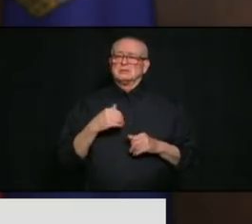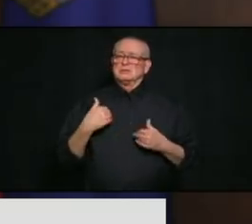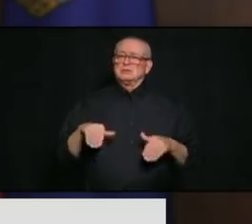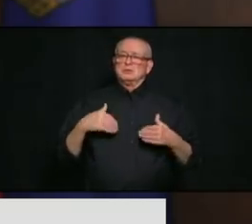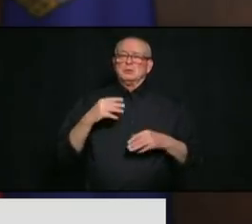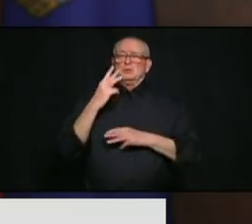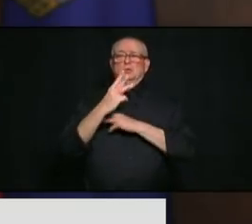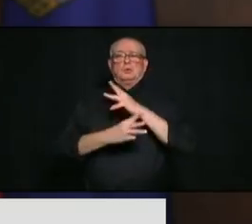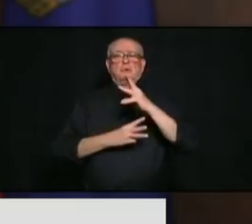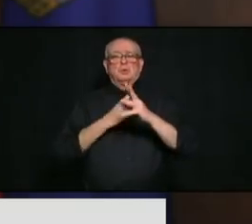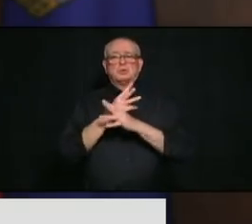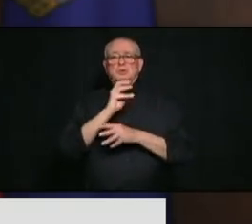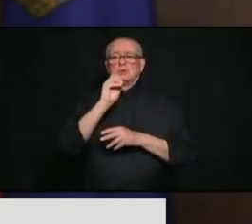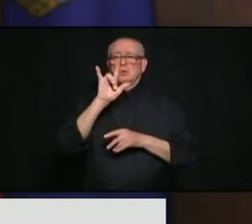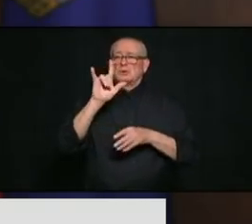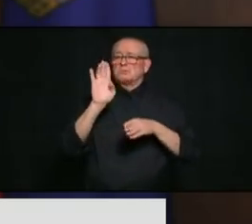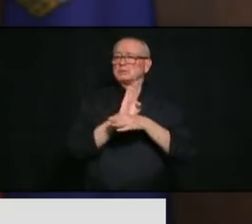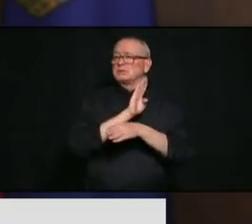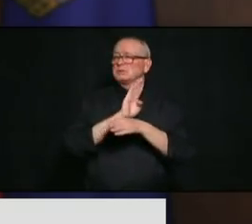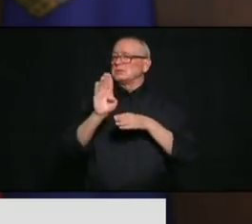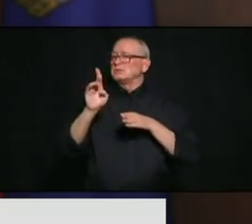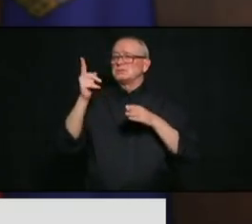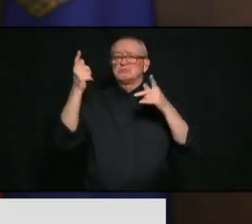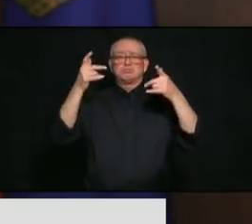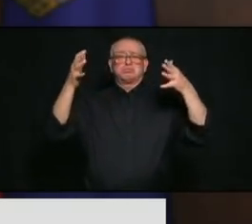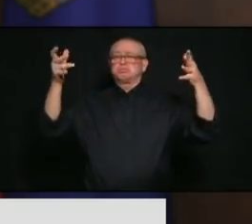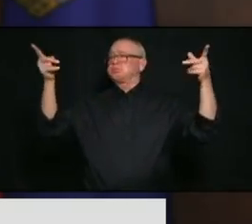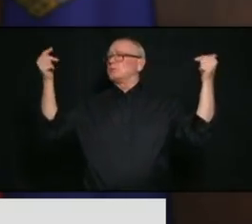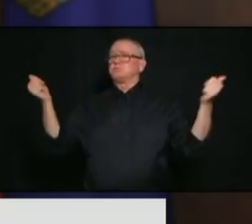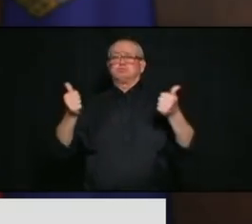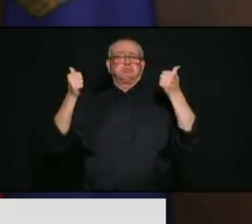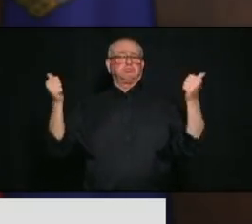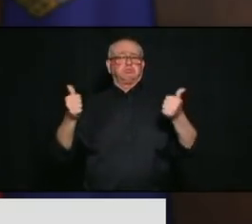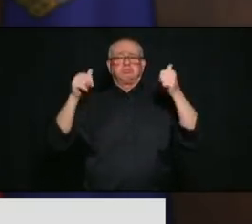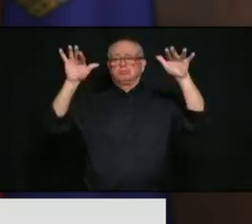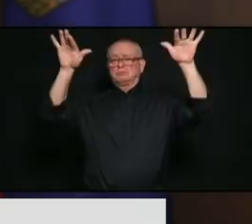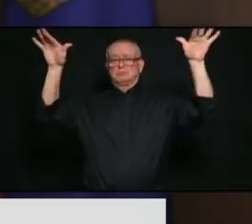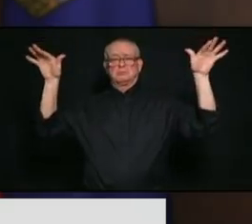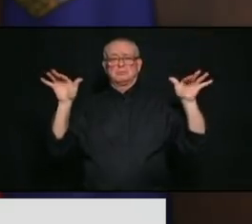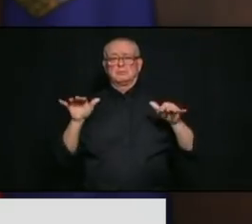THAT AS GLOBAL INVENTORIES OVERFLOW, OUR ENERGY WILL HIT